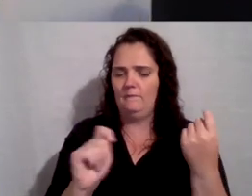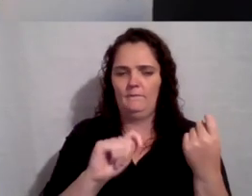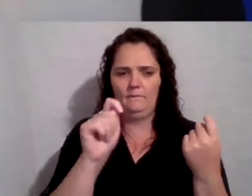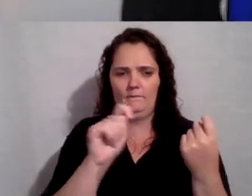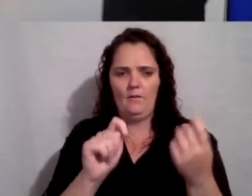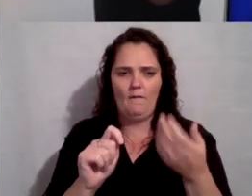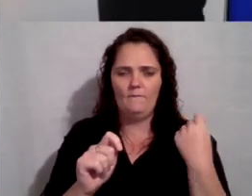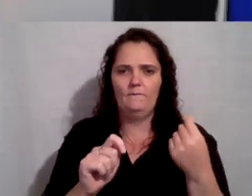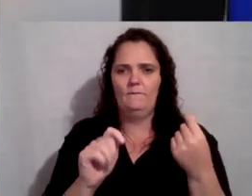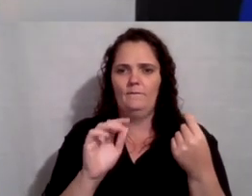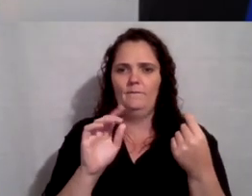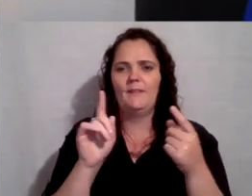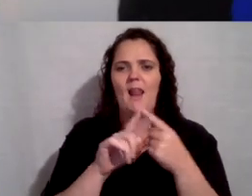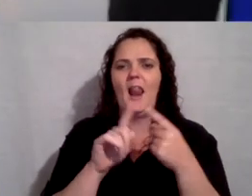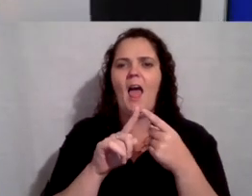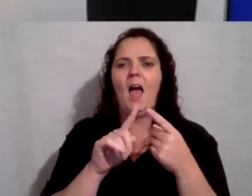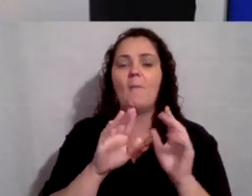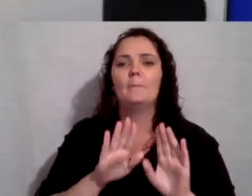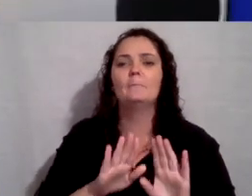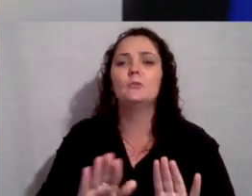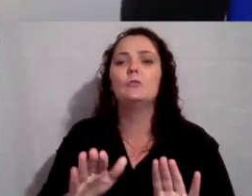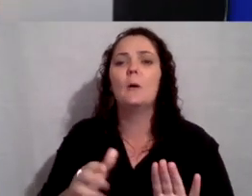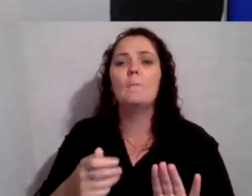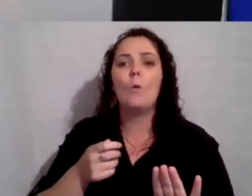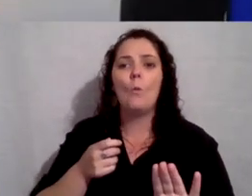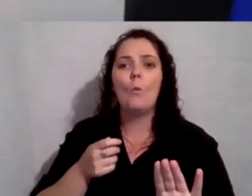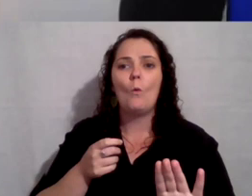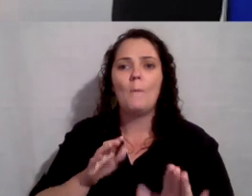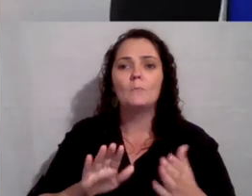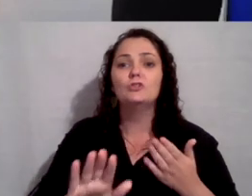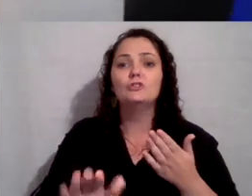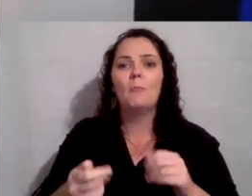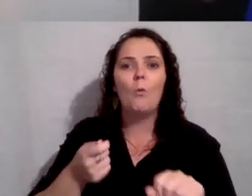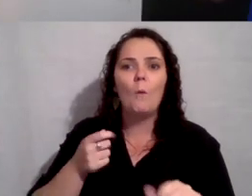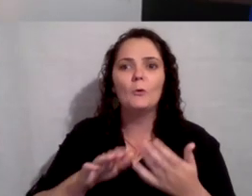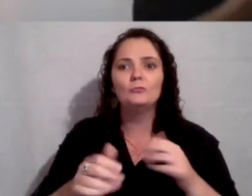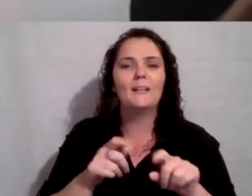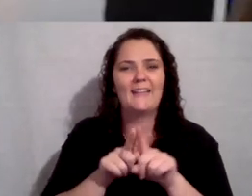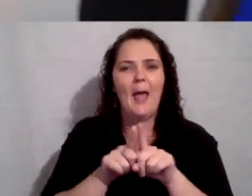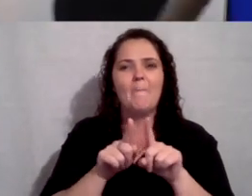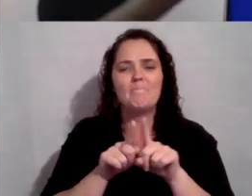and subtracting, pushing and pulling to use Hans Hofmann's old term, pushing and pulling that drawing in space like that.